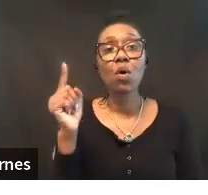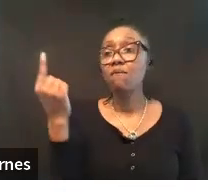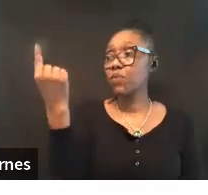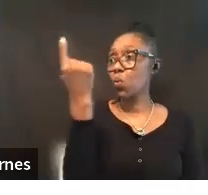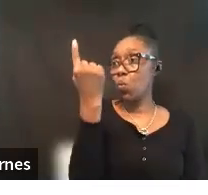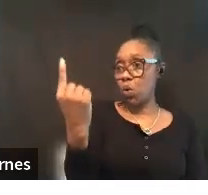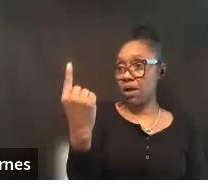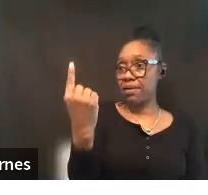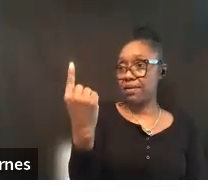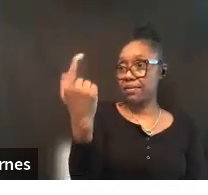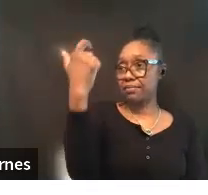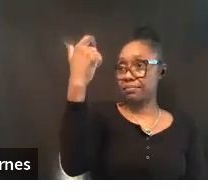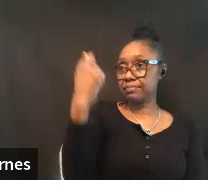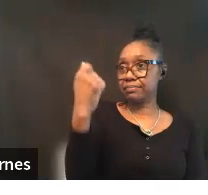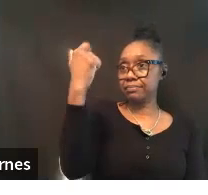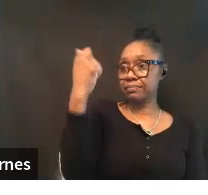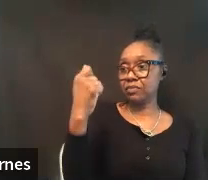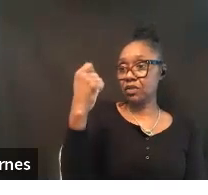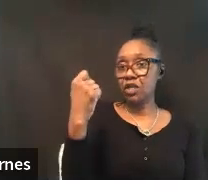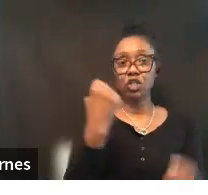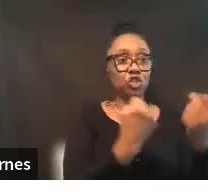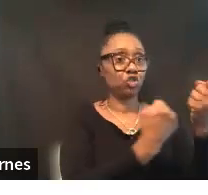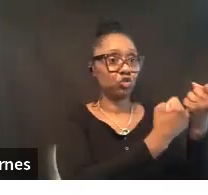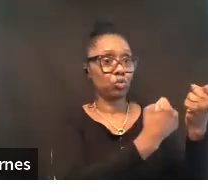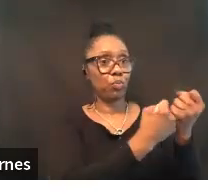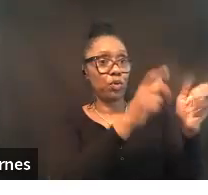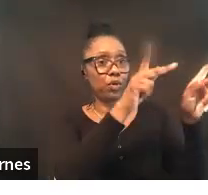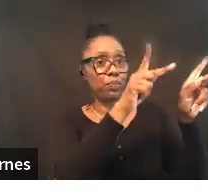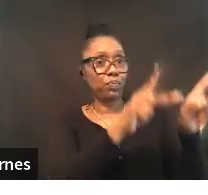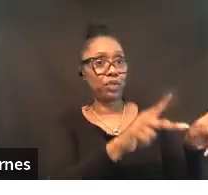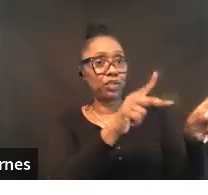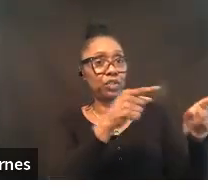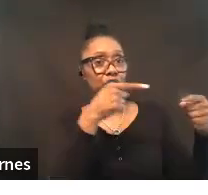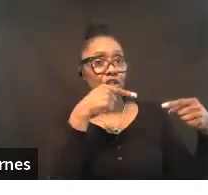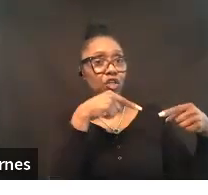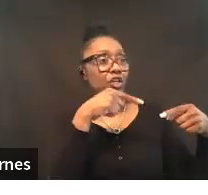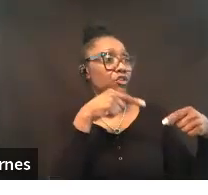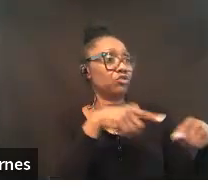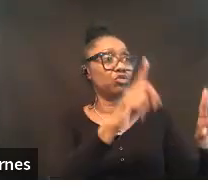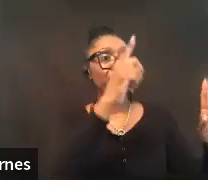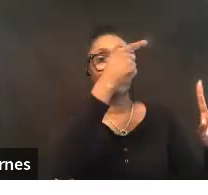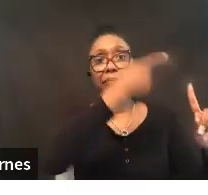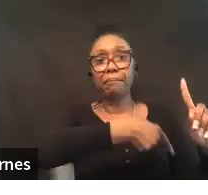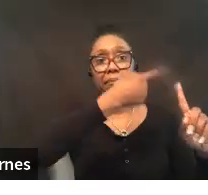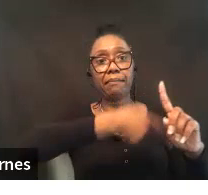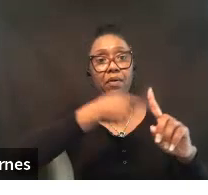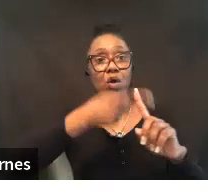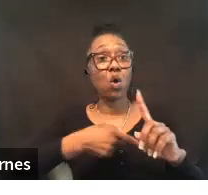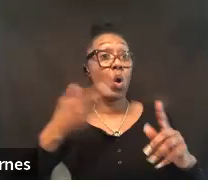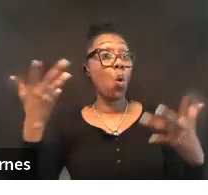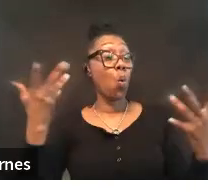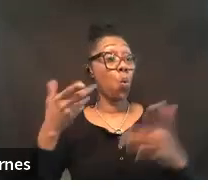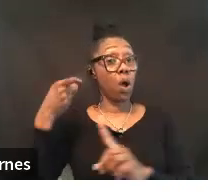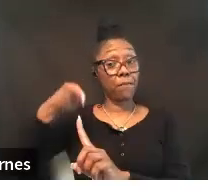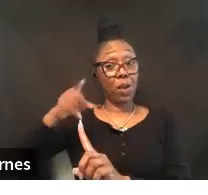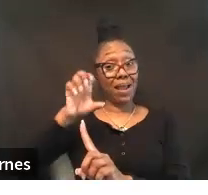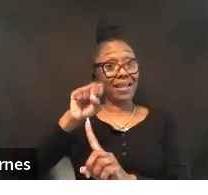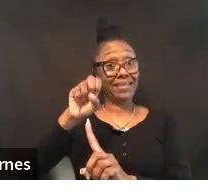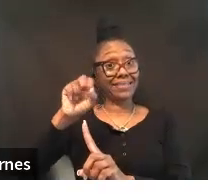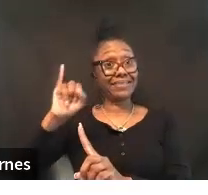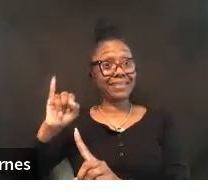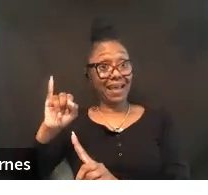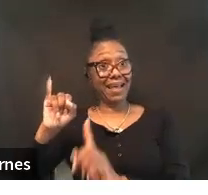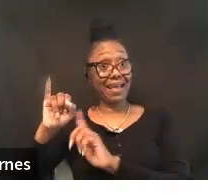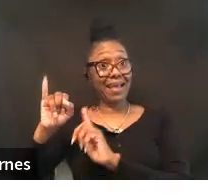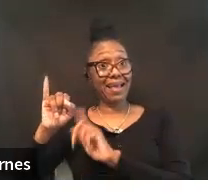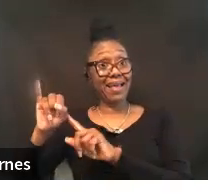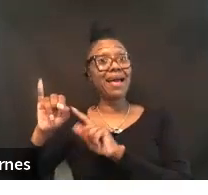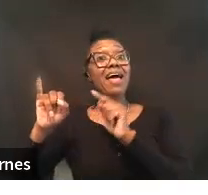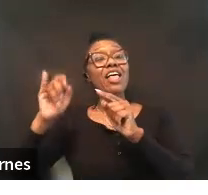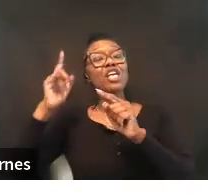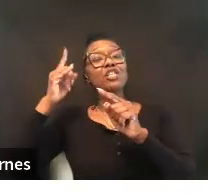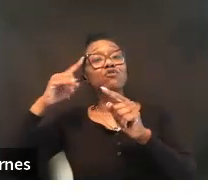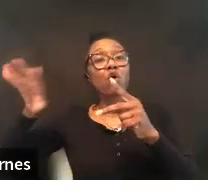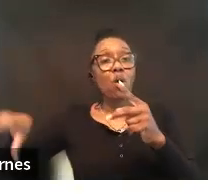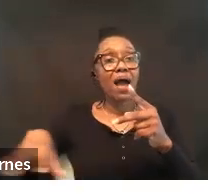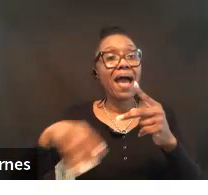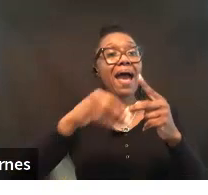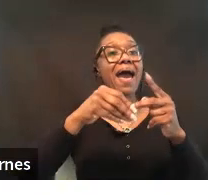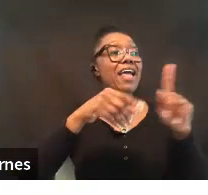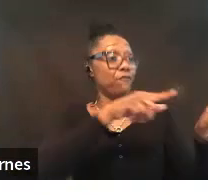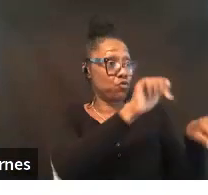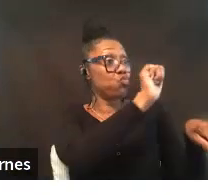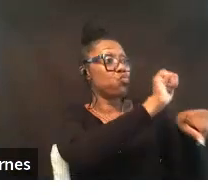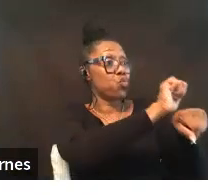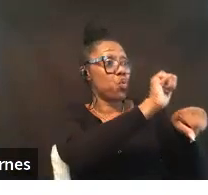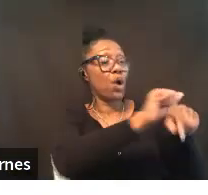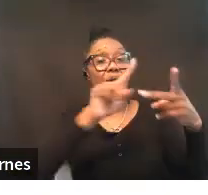During a given month. So the intent was always to have work be incorporated with those individuals receiving this particular program.